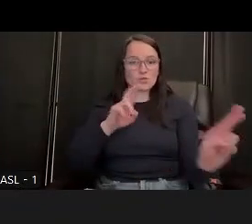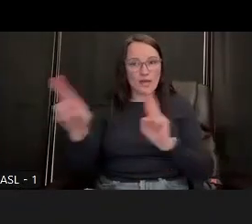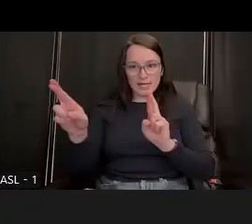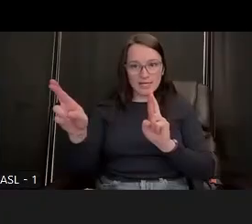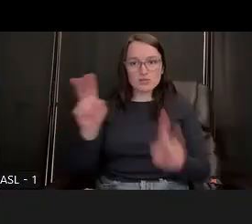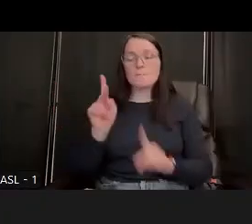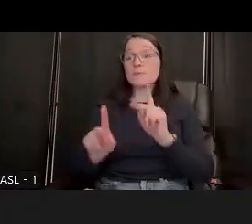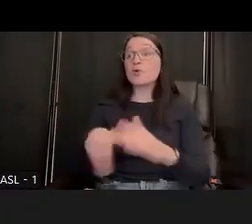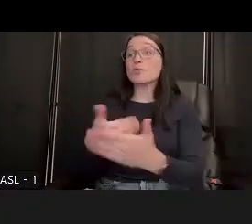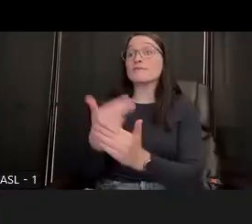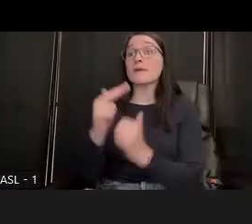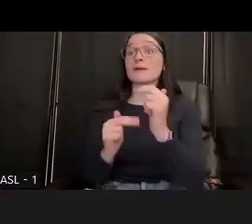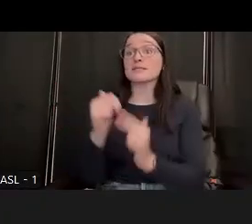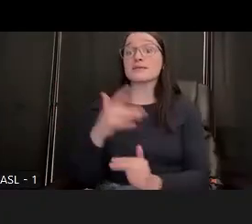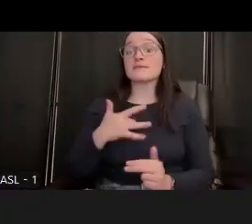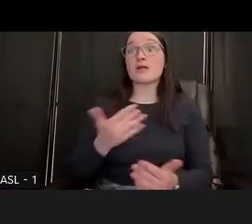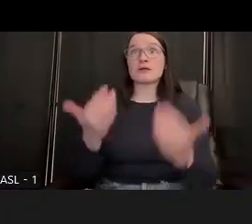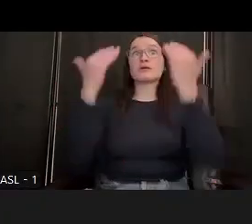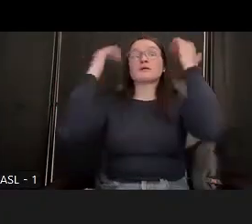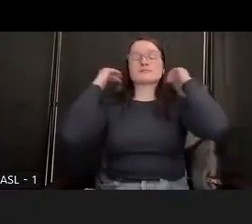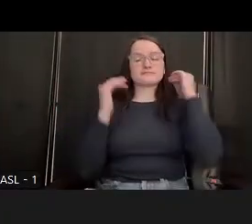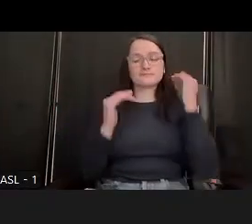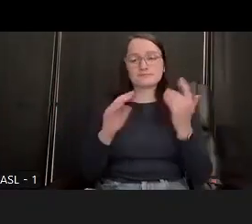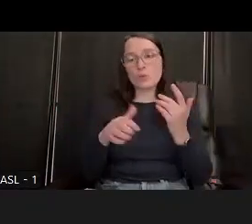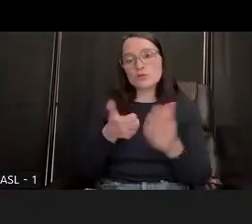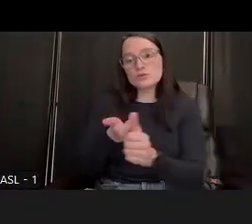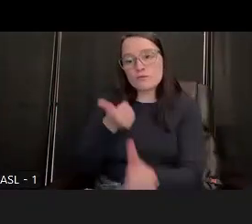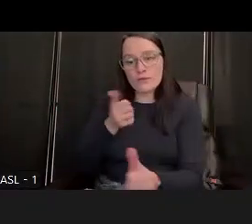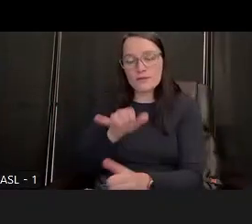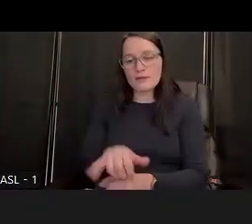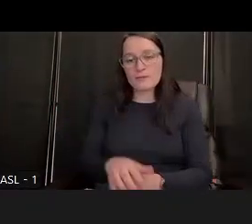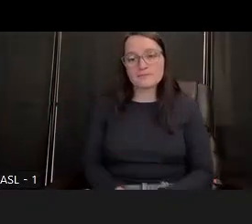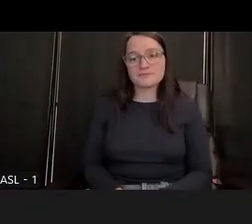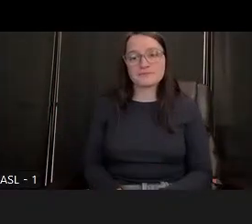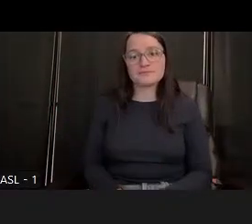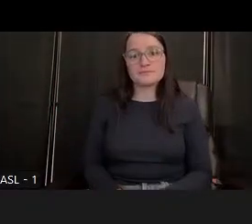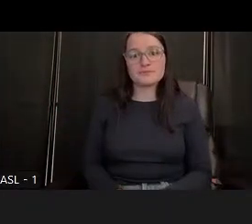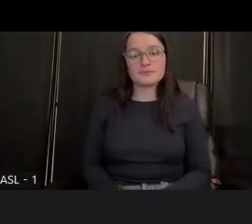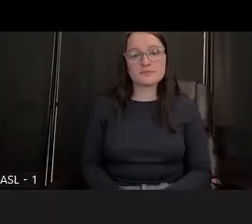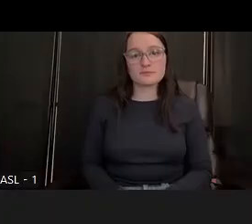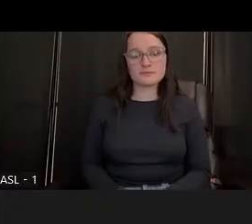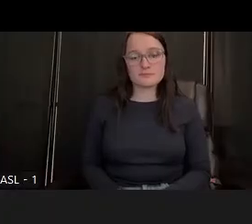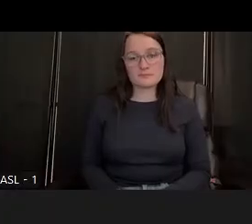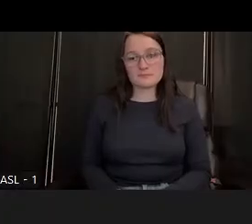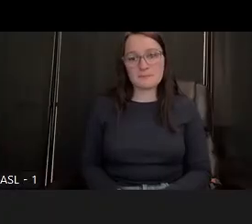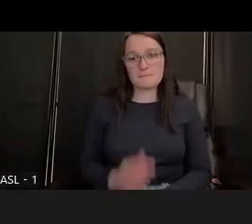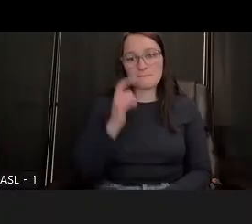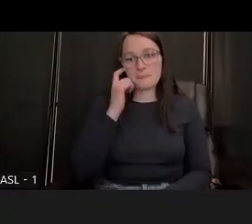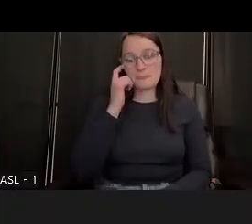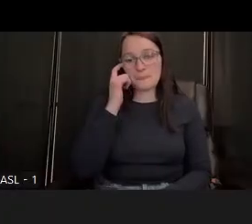arrive at a building. Um the the these are not features. These are are enablers so to say. They